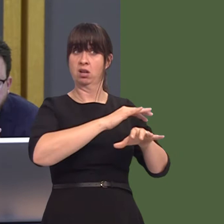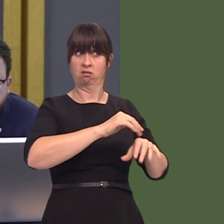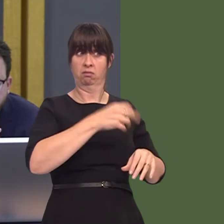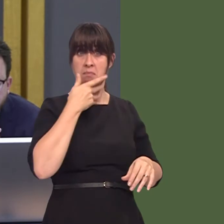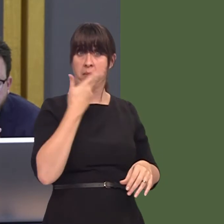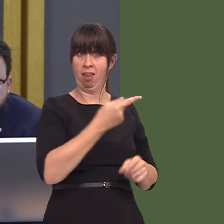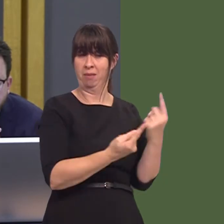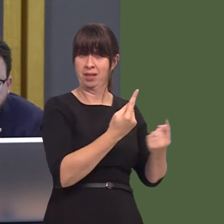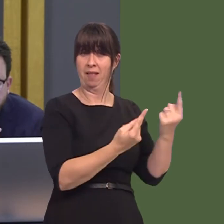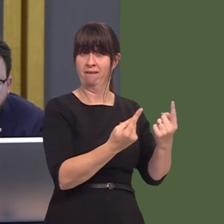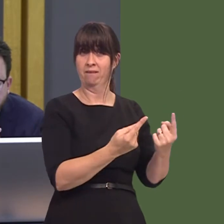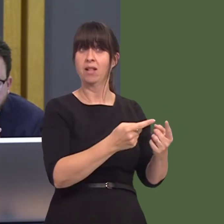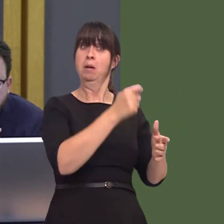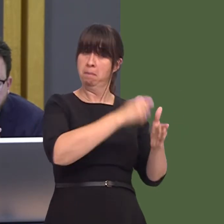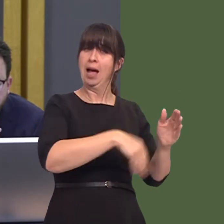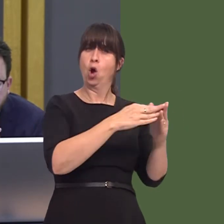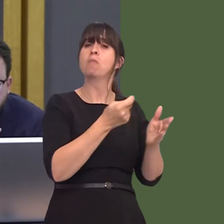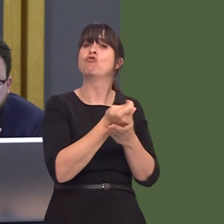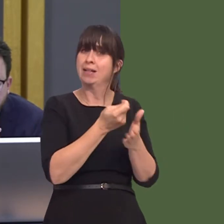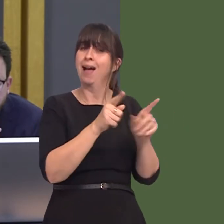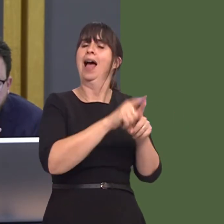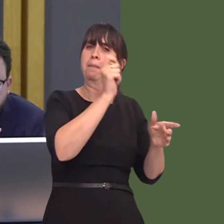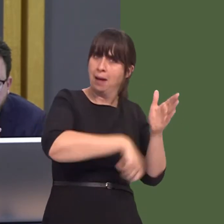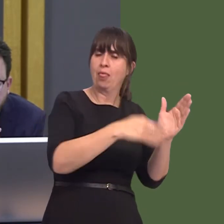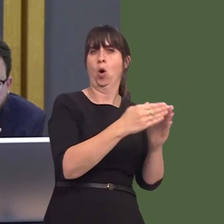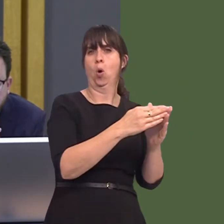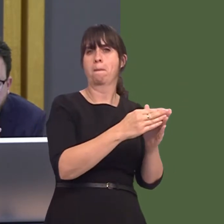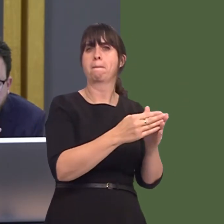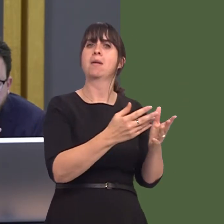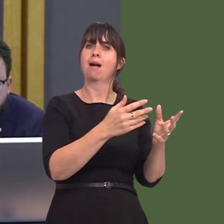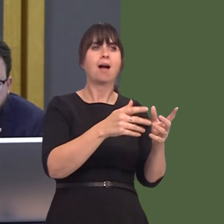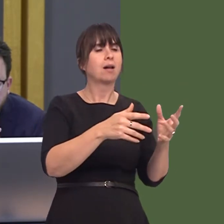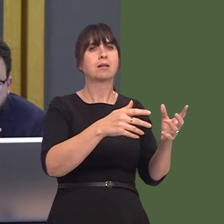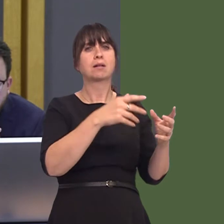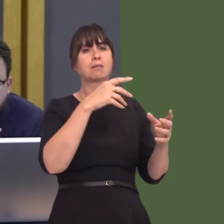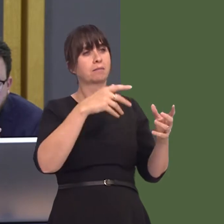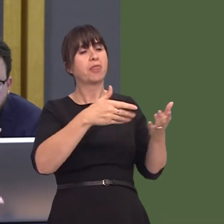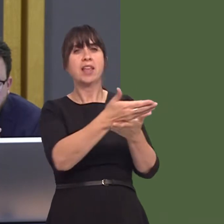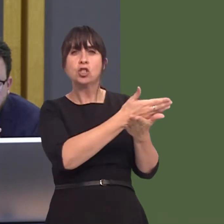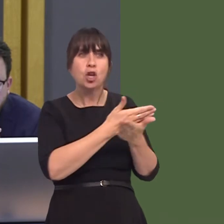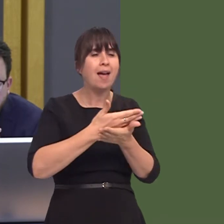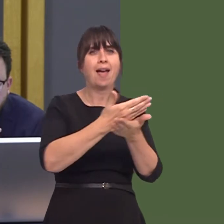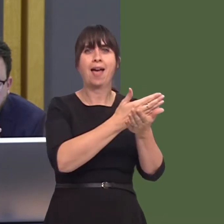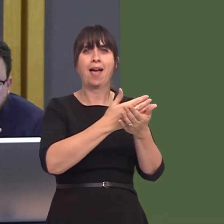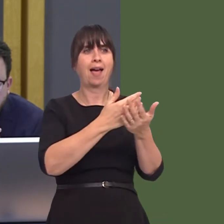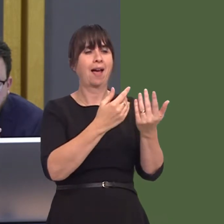purchase homes, not just to rent, and they share the assets when they are released, but it dampens down the rise.